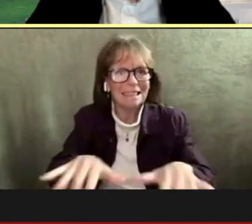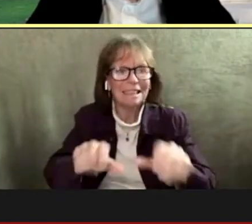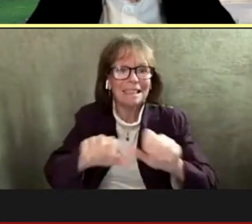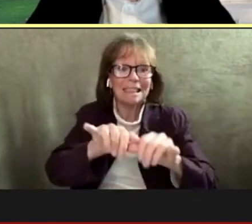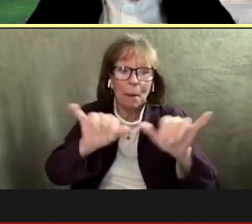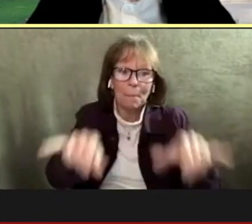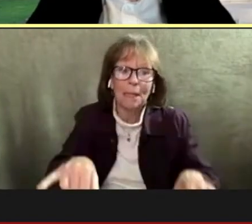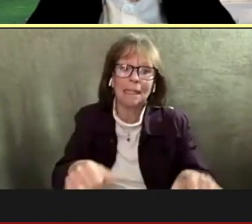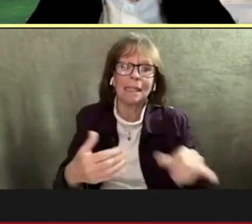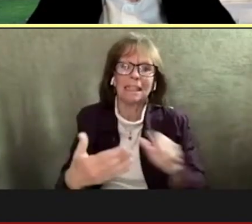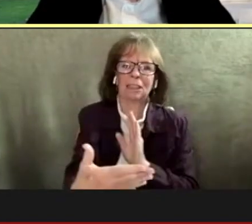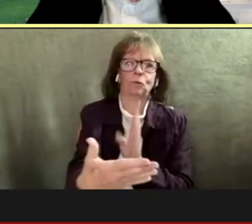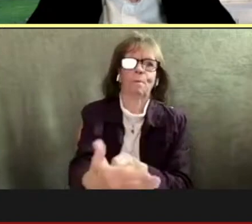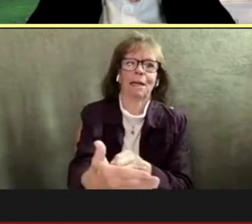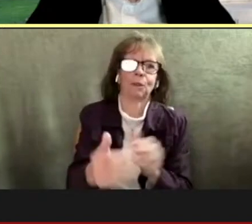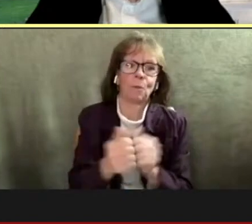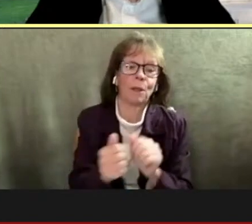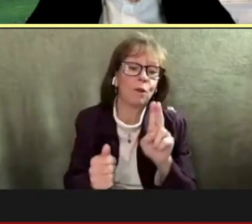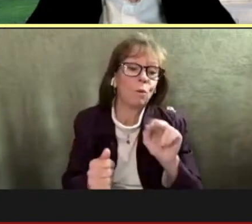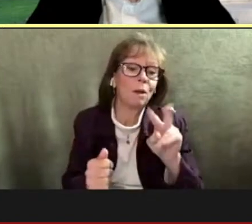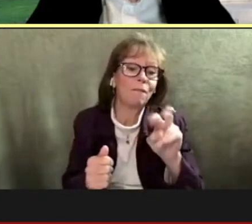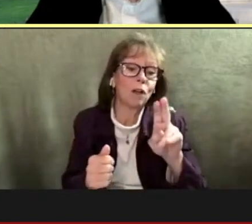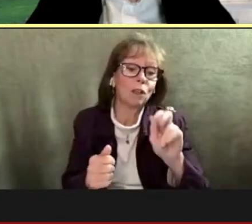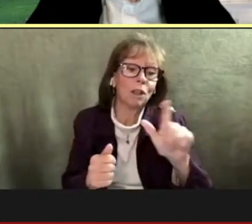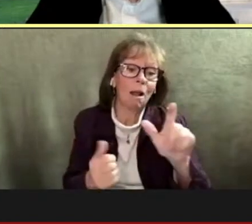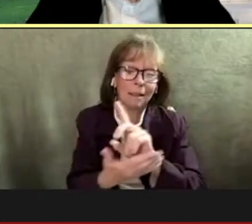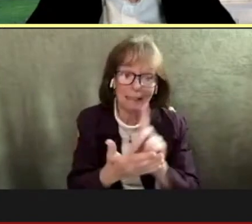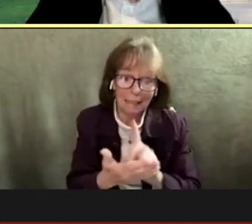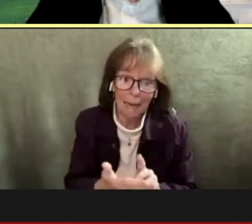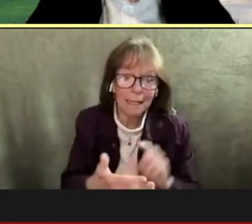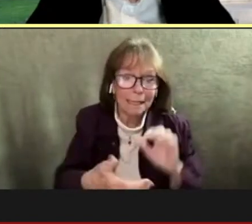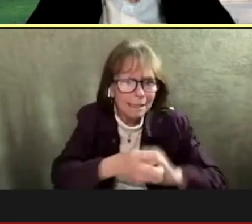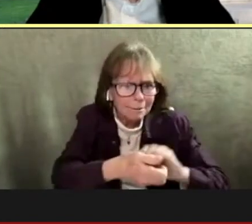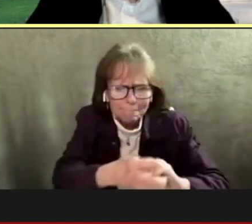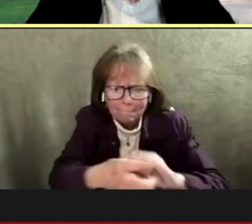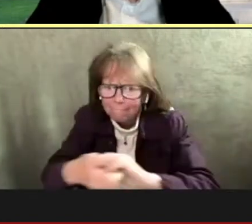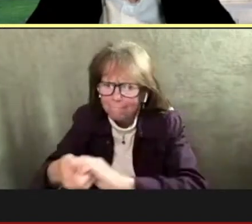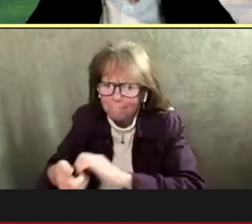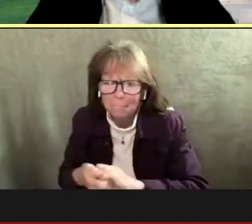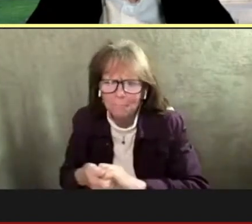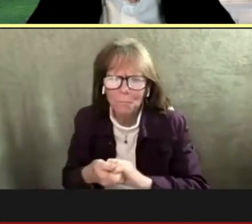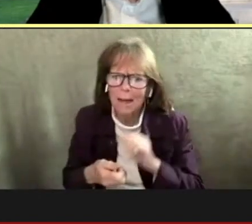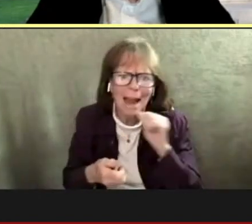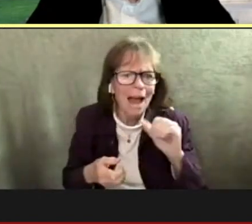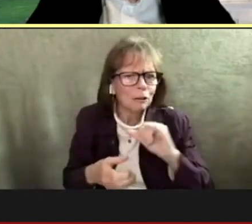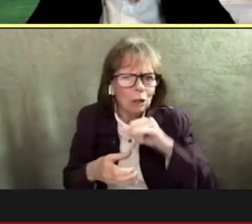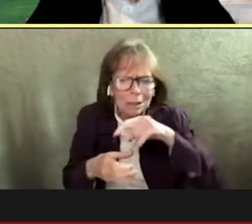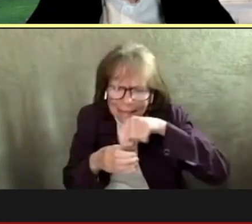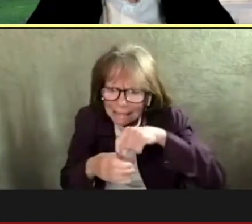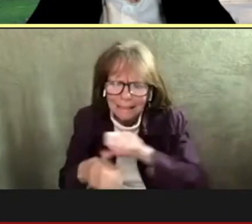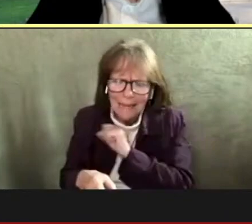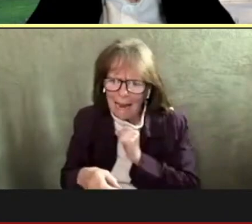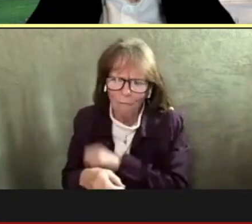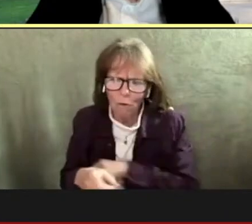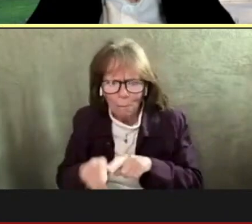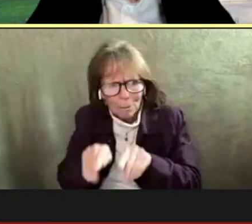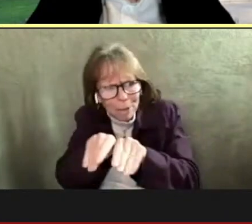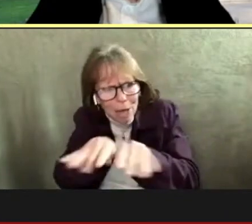We encourage synergy and collaboration within and beyond Stanford community in service of justice.